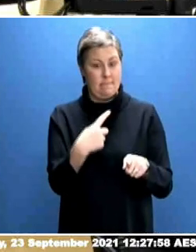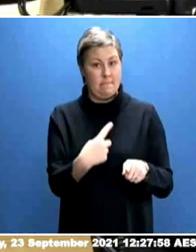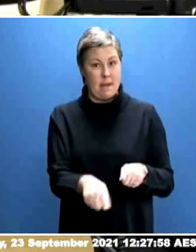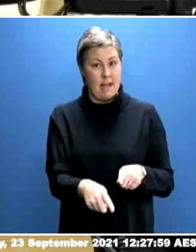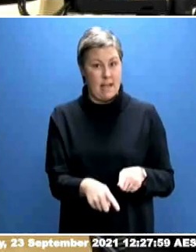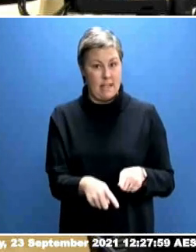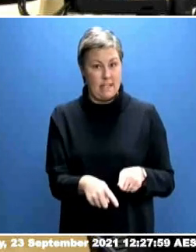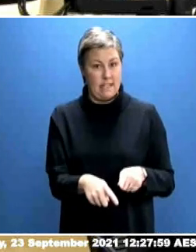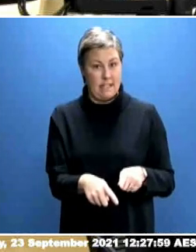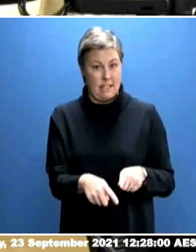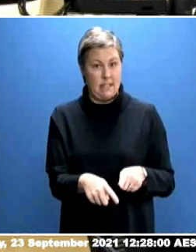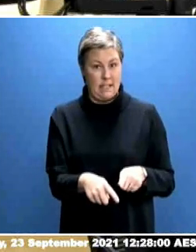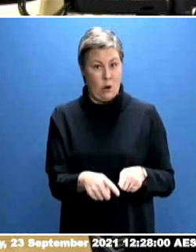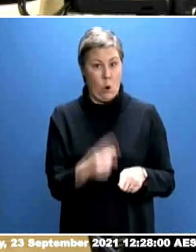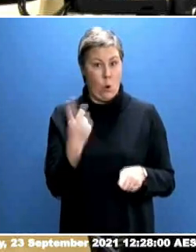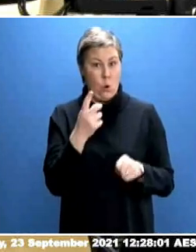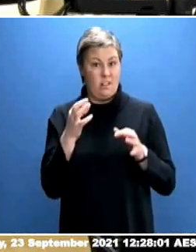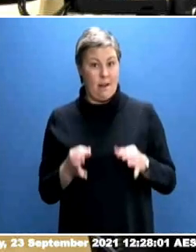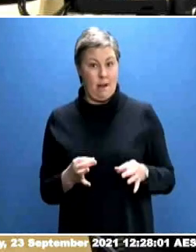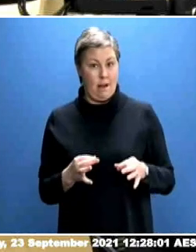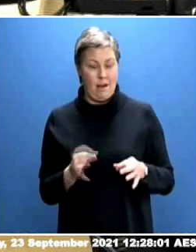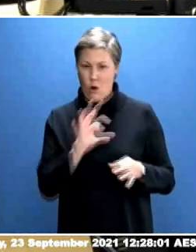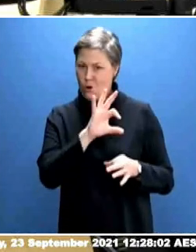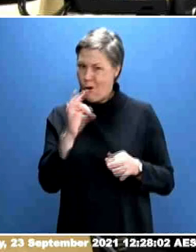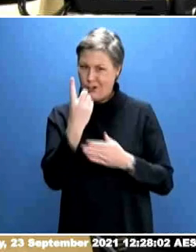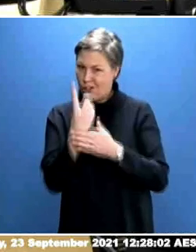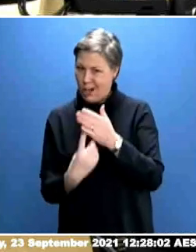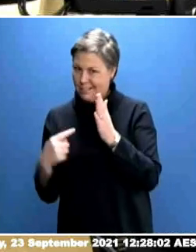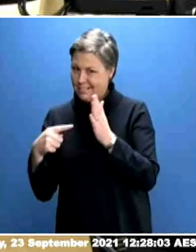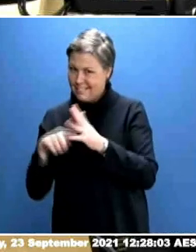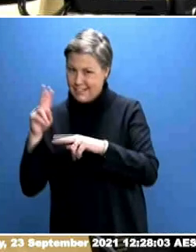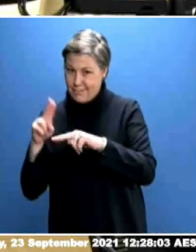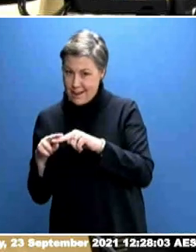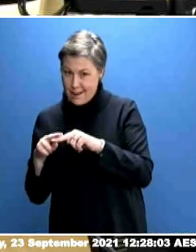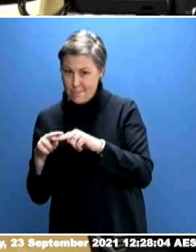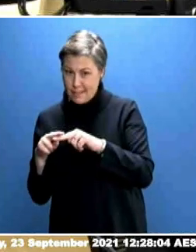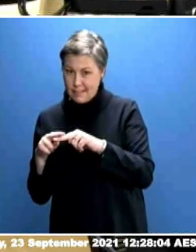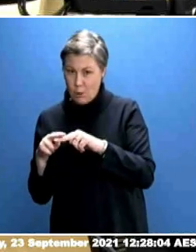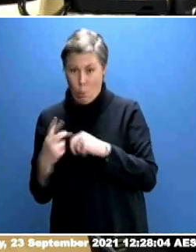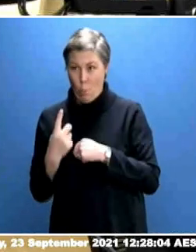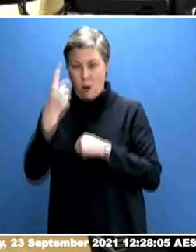for the CEO of Territory Families, but the legislation might provide for that